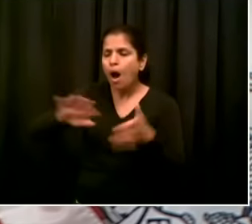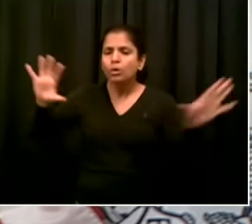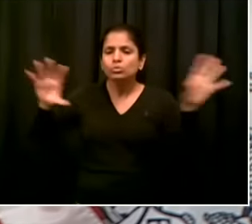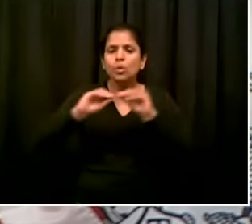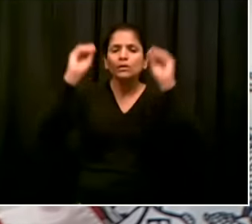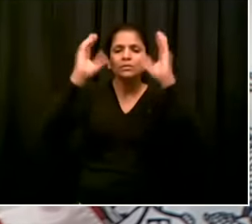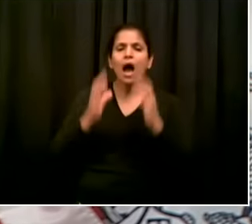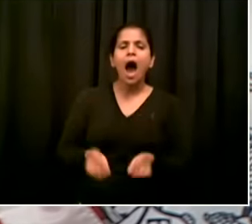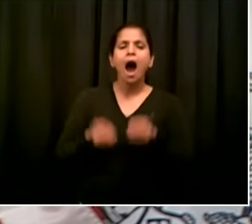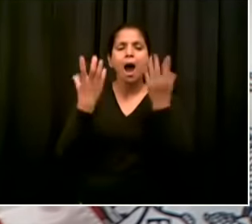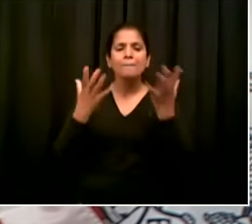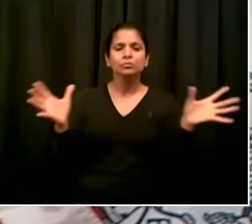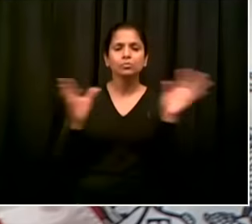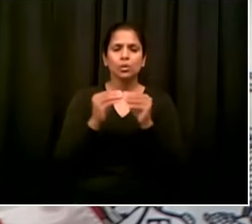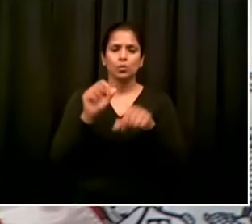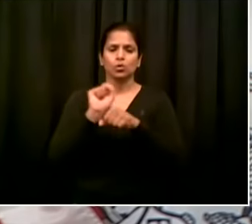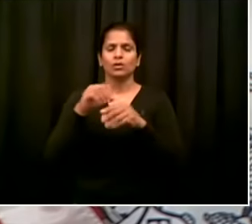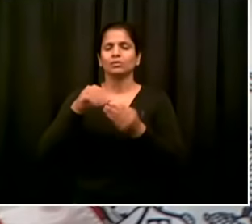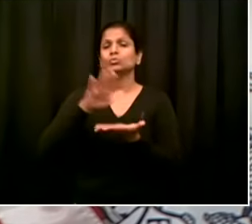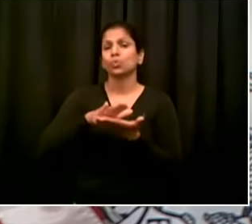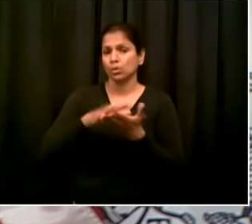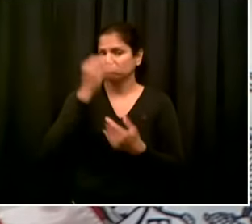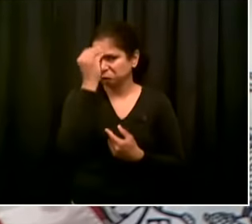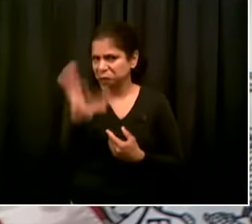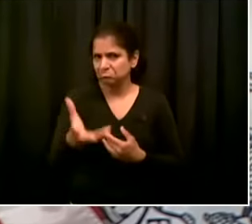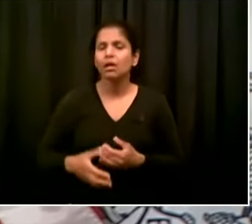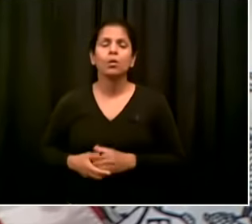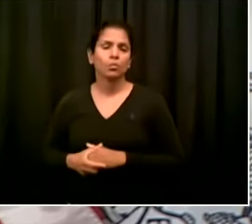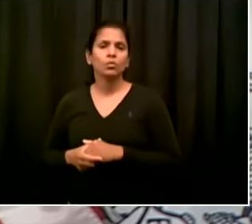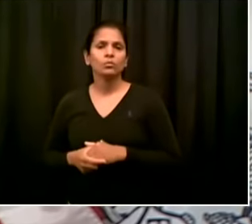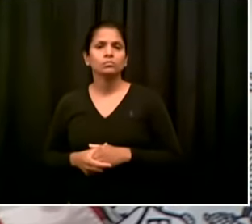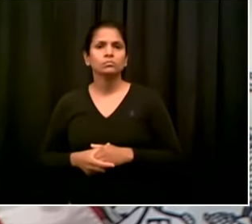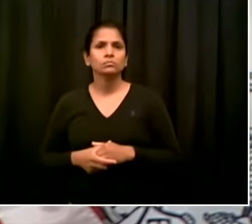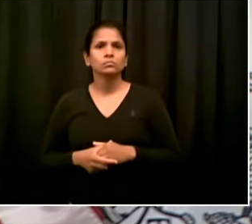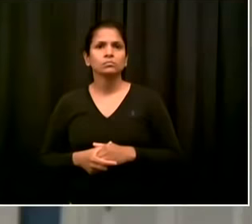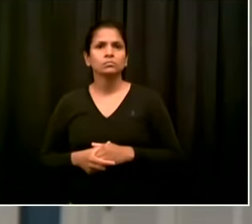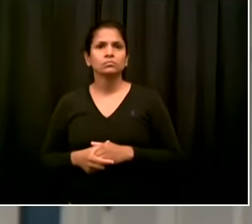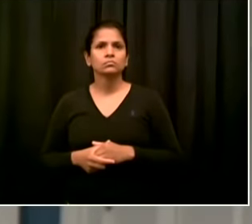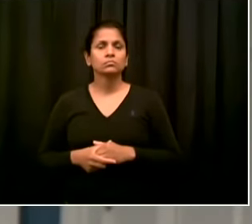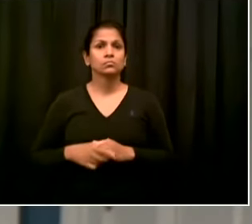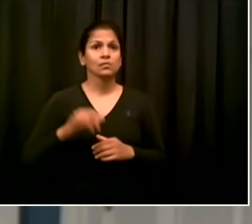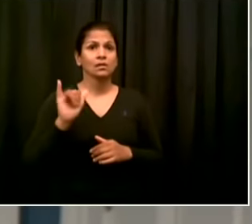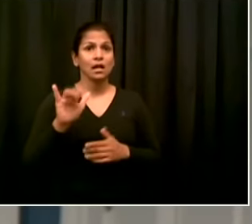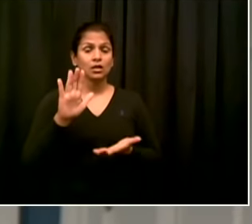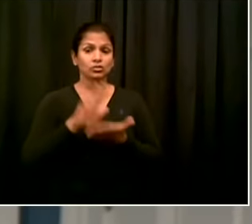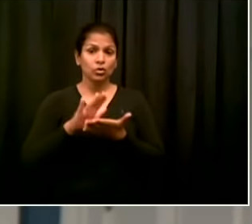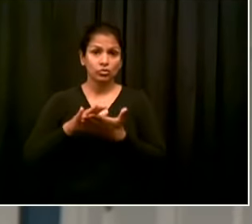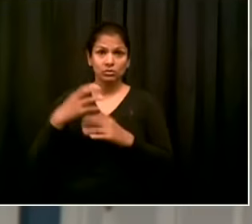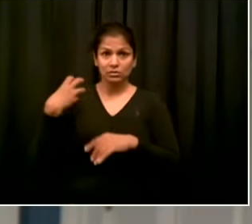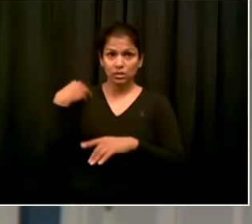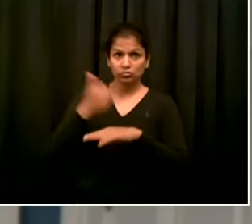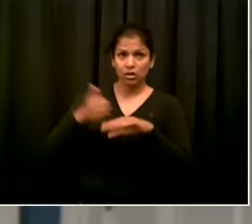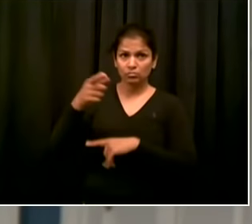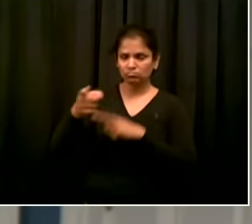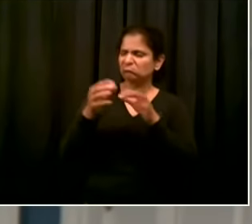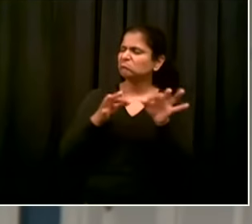APPROACH. SO THE NOTION OF A SCHOOL SUDDENLY GOING ALL REMOTE OU T OF THE BLUE HAS NOT BEEN THE EXPERIENCE WE HAVE HAD UP O T